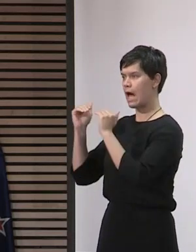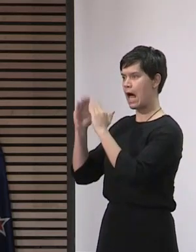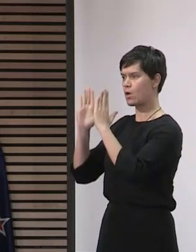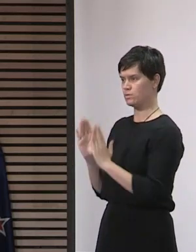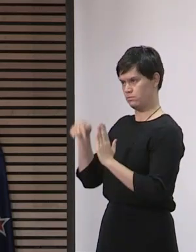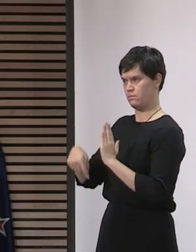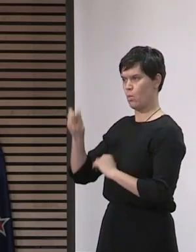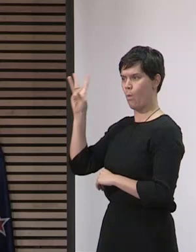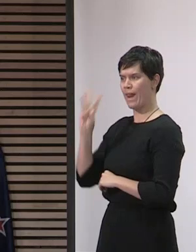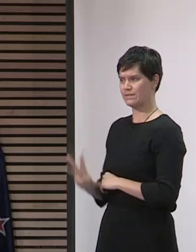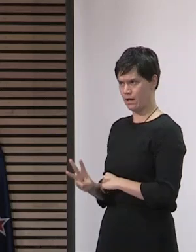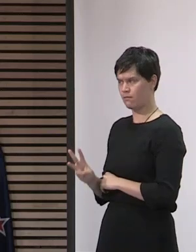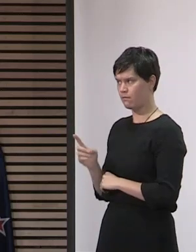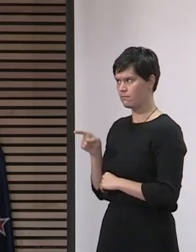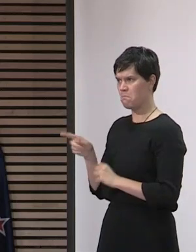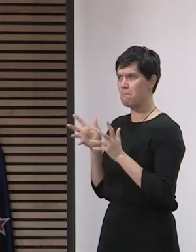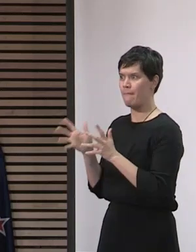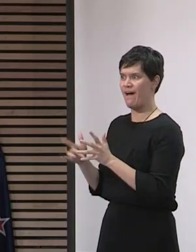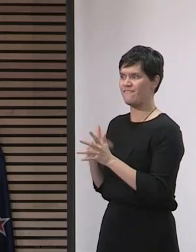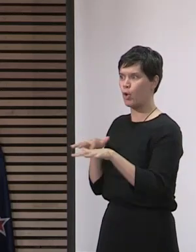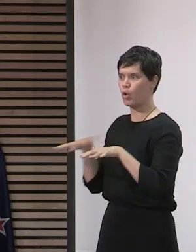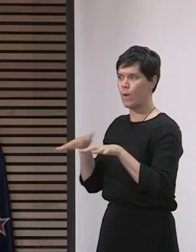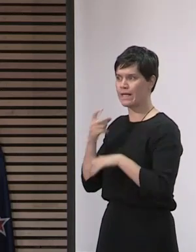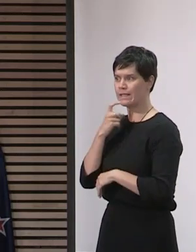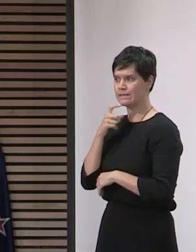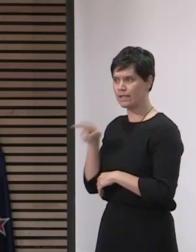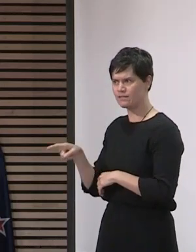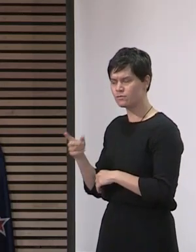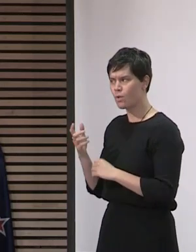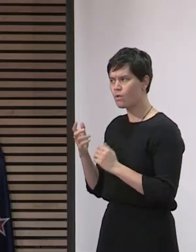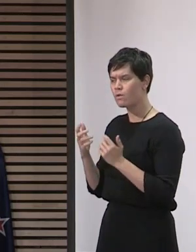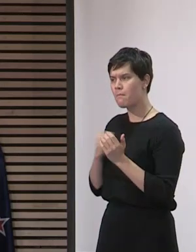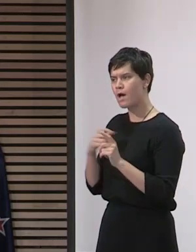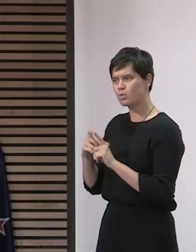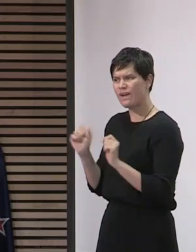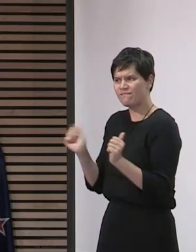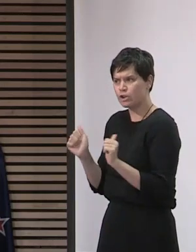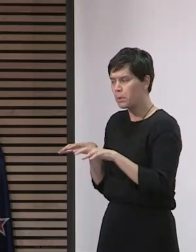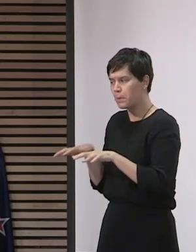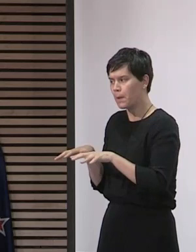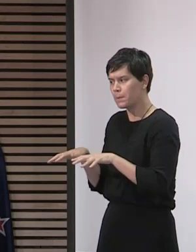Premier House tends to feel